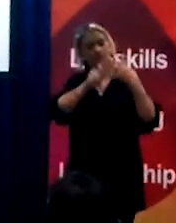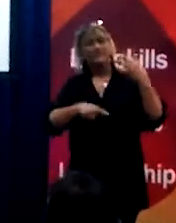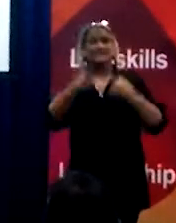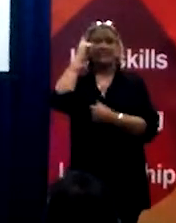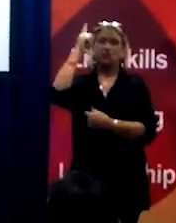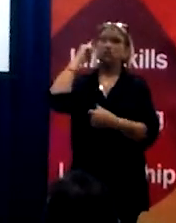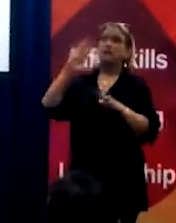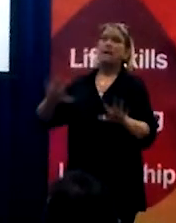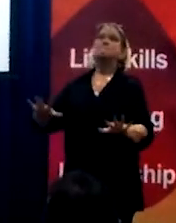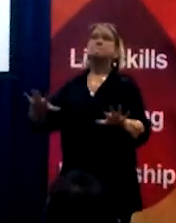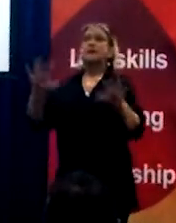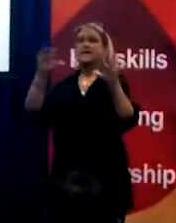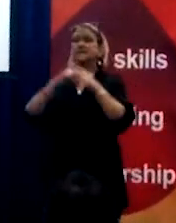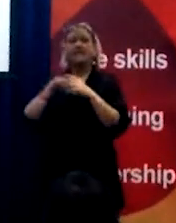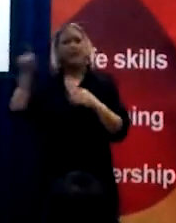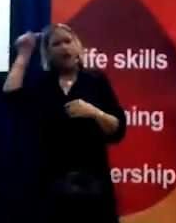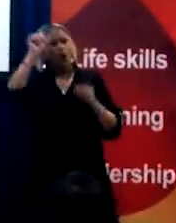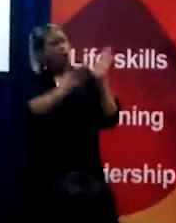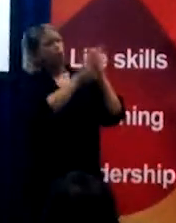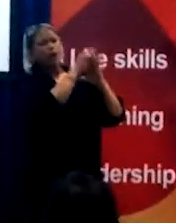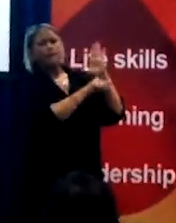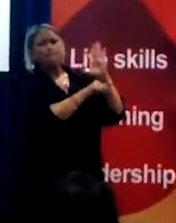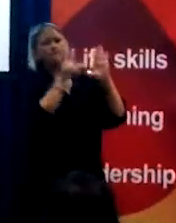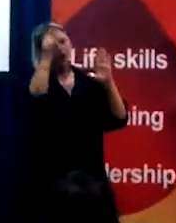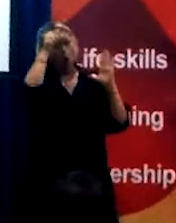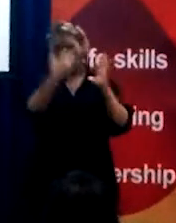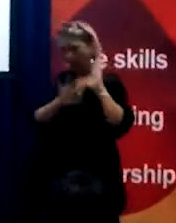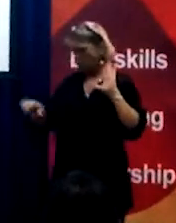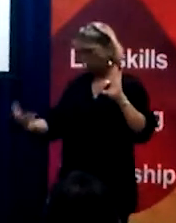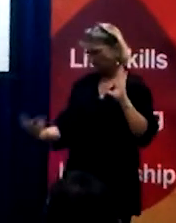Our teachers know the curriculum, they know how to connect kids to the curriculum,